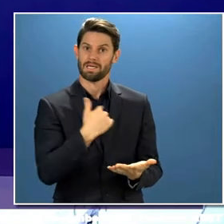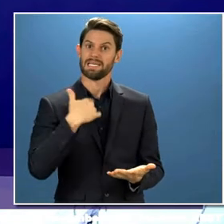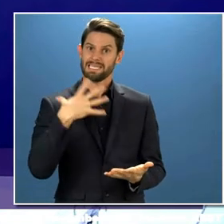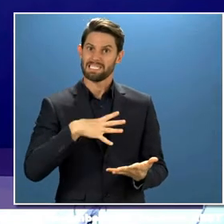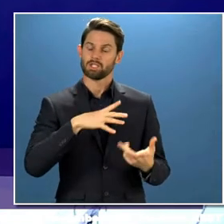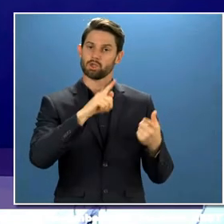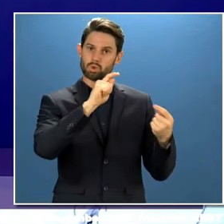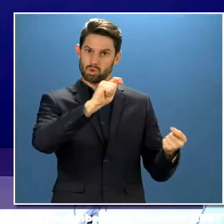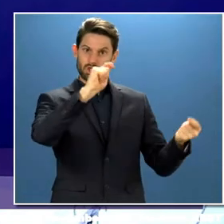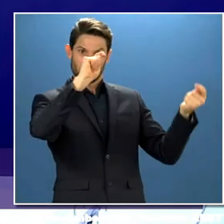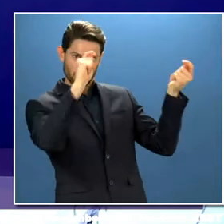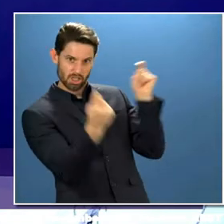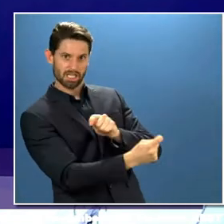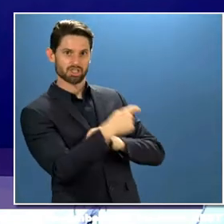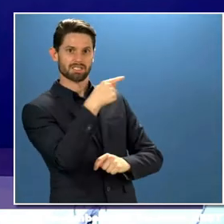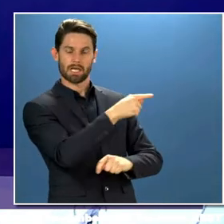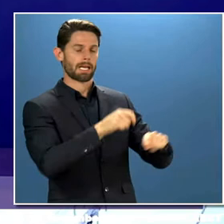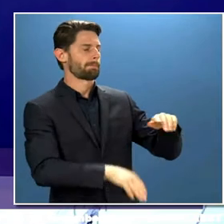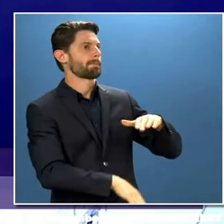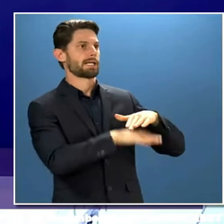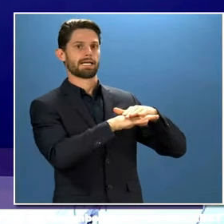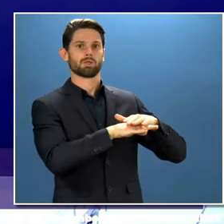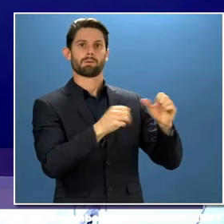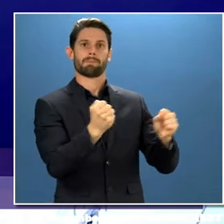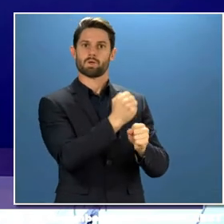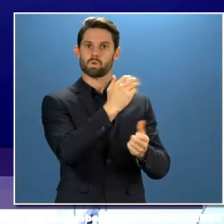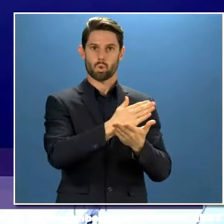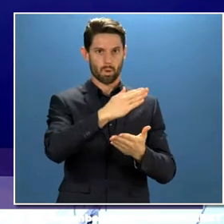the Act, root and branch, so that people have a very clear message that